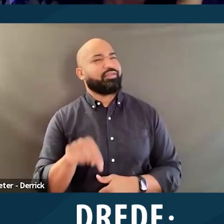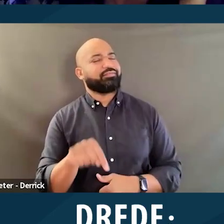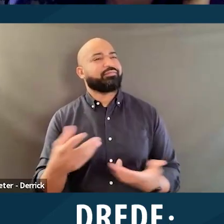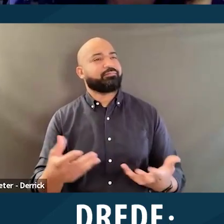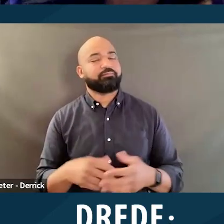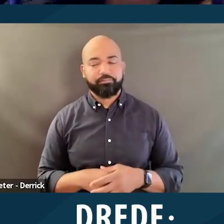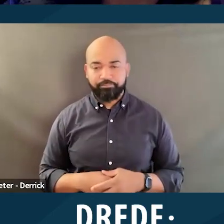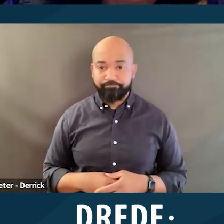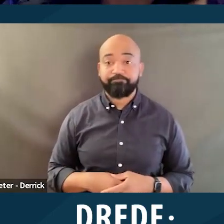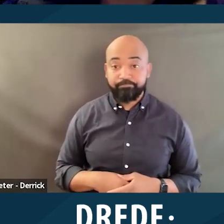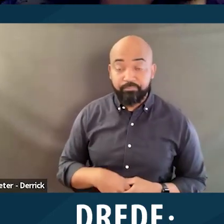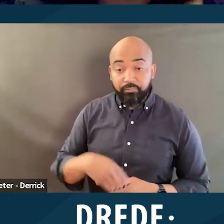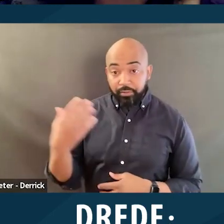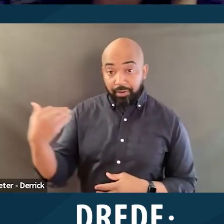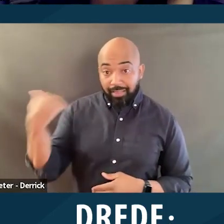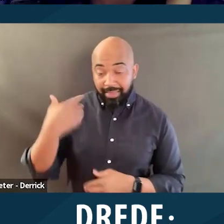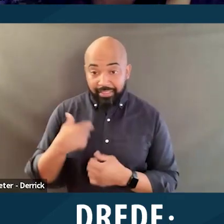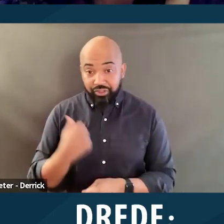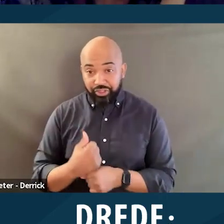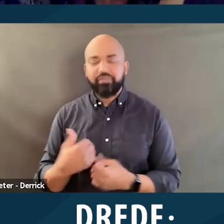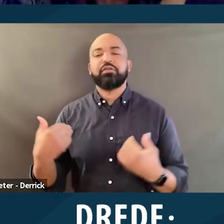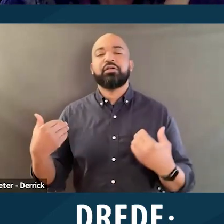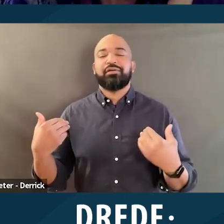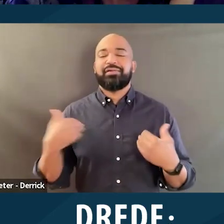we talked about last year, almost exactly a year ago?